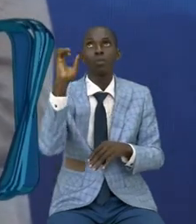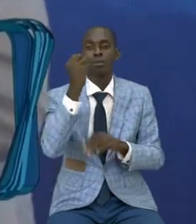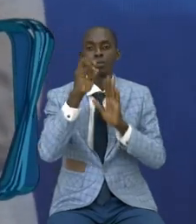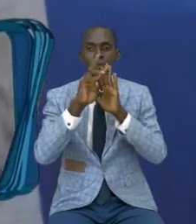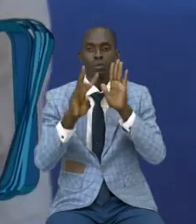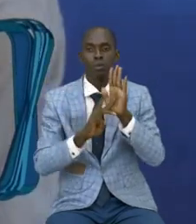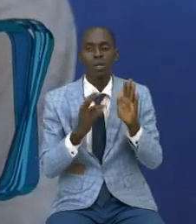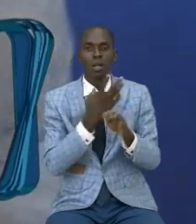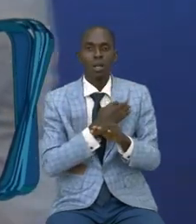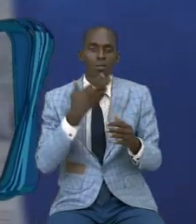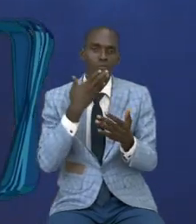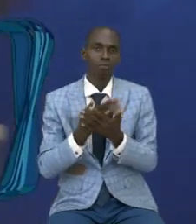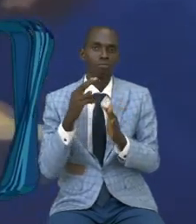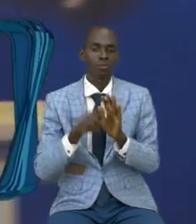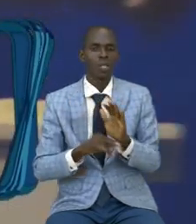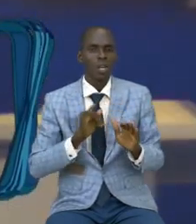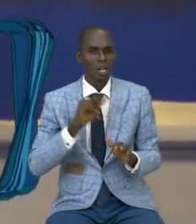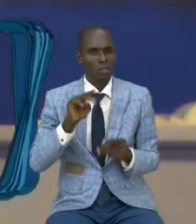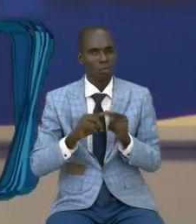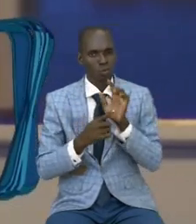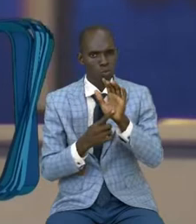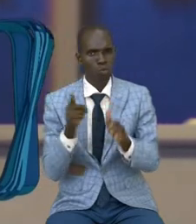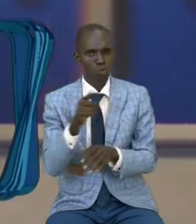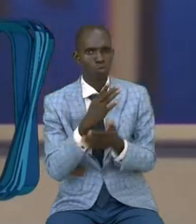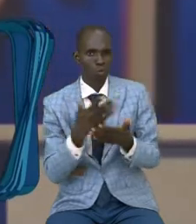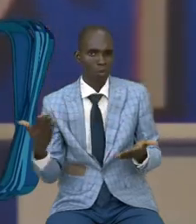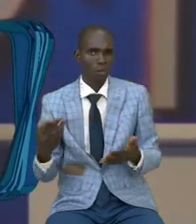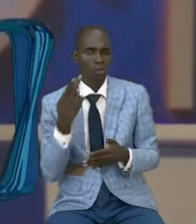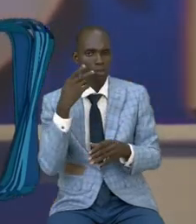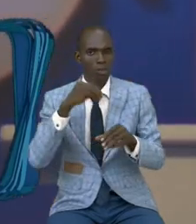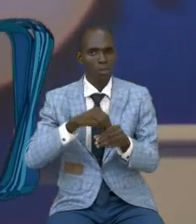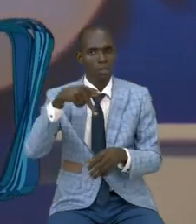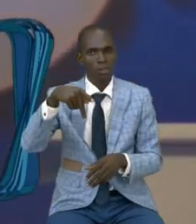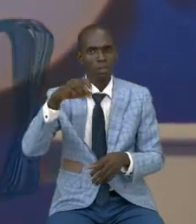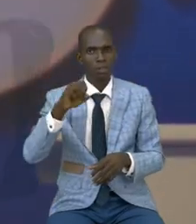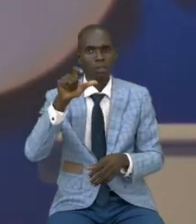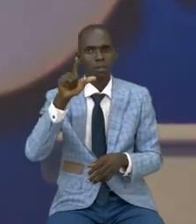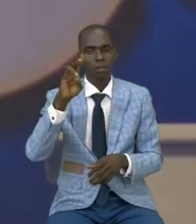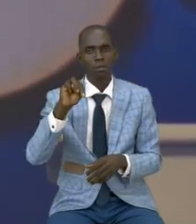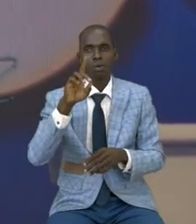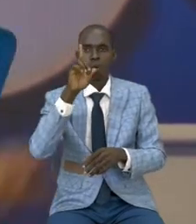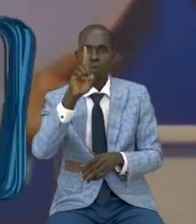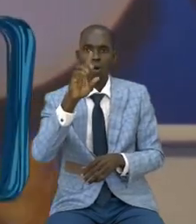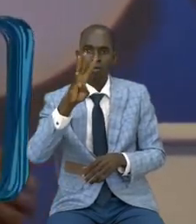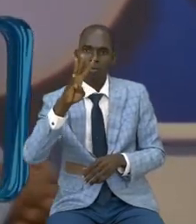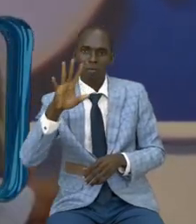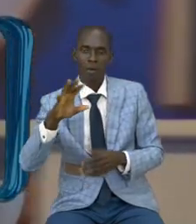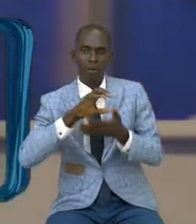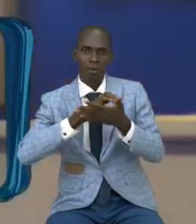and goodness i need to show you something look at this it's psalm 45 reading from verse 9